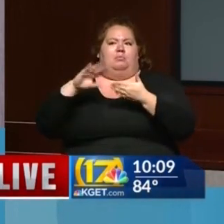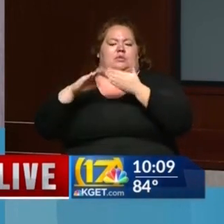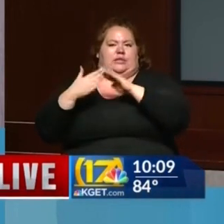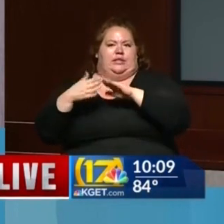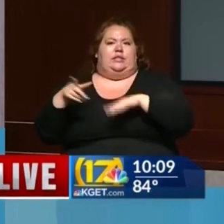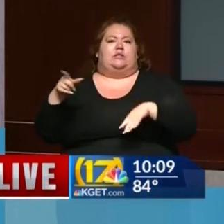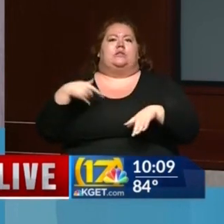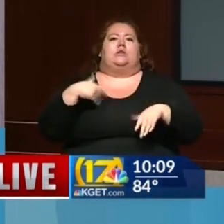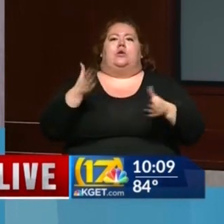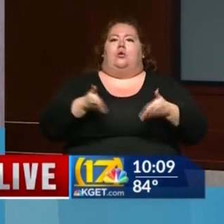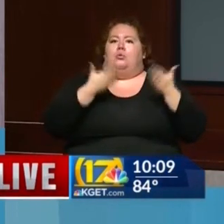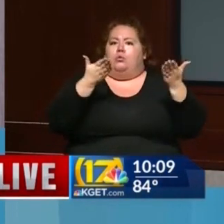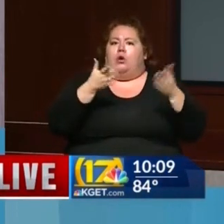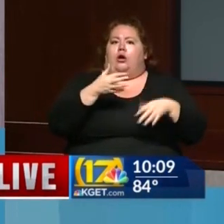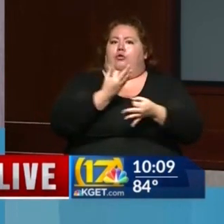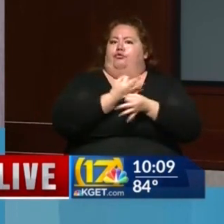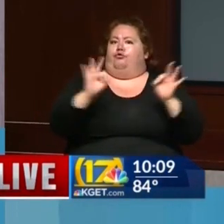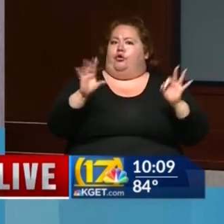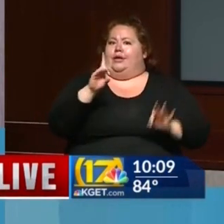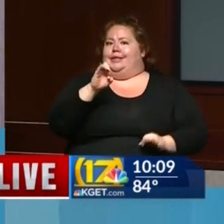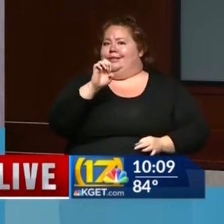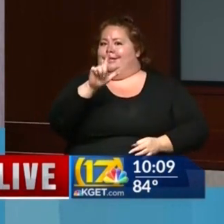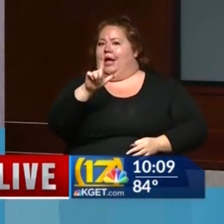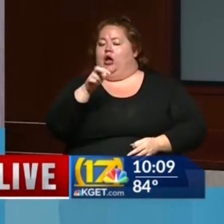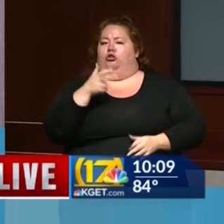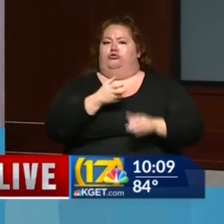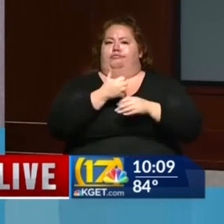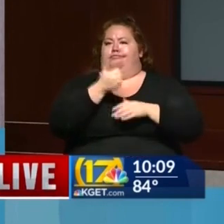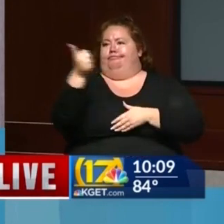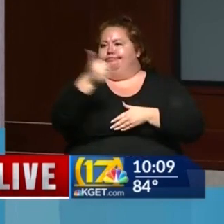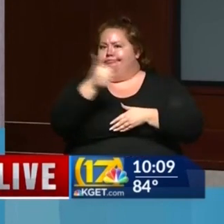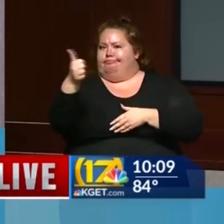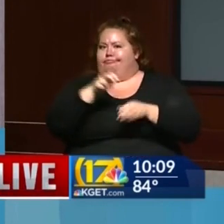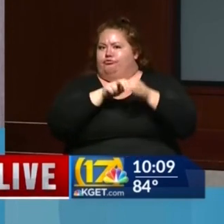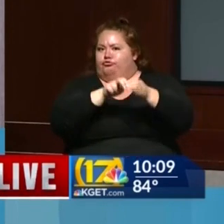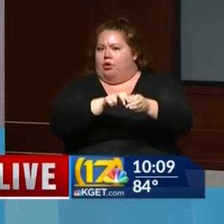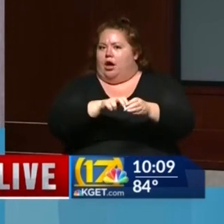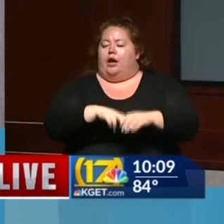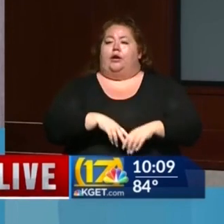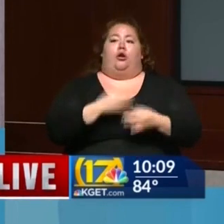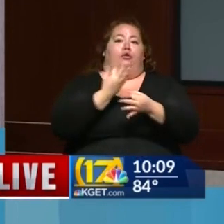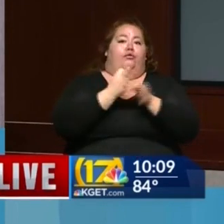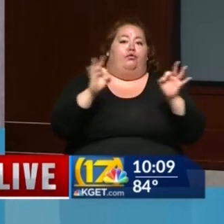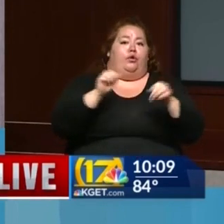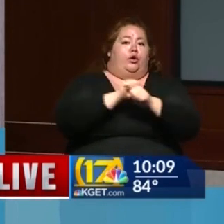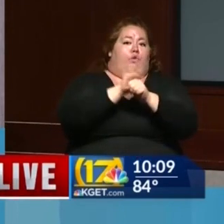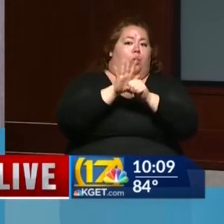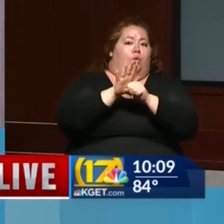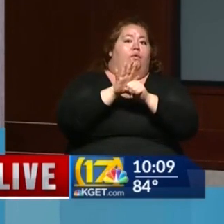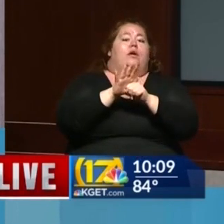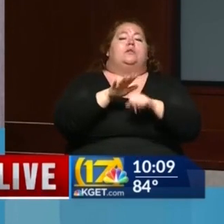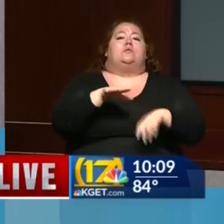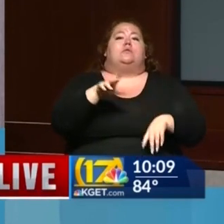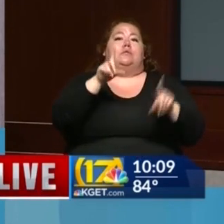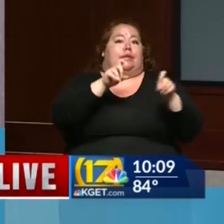CARE RELATED COVID-19, IN AREA HOSPITALS. THE COUNTY AND PARTICIPATING CITIES ARE OFFERING FREE DIAL A RIDE, AND PUBLIC TRANSIT